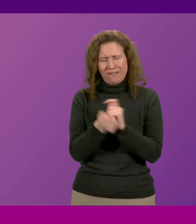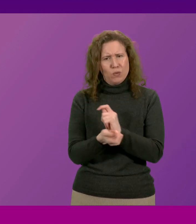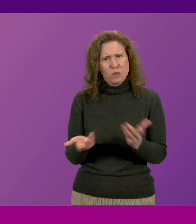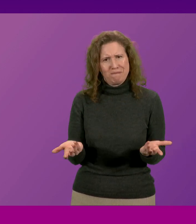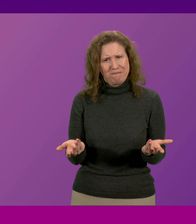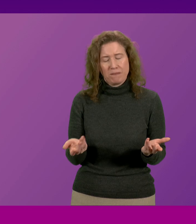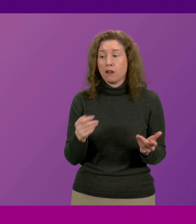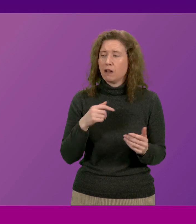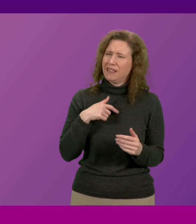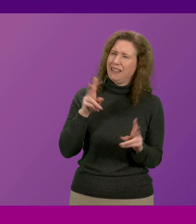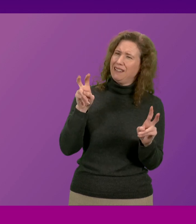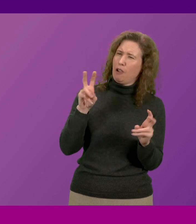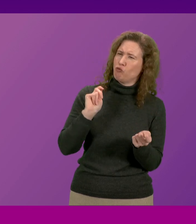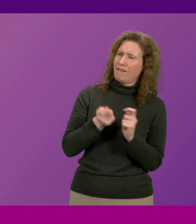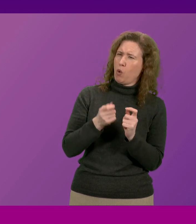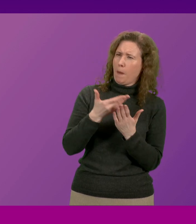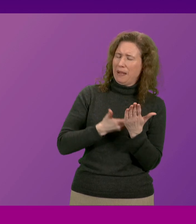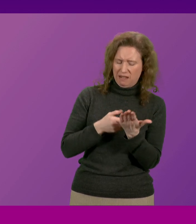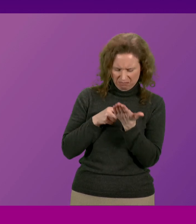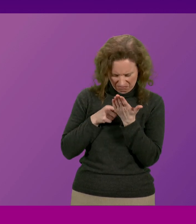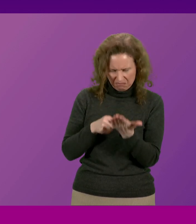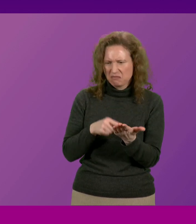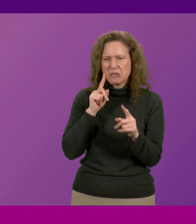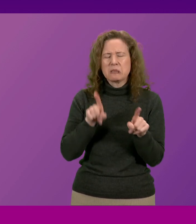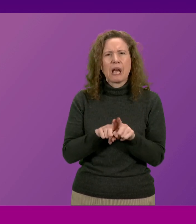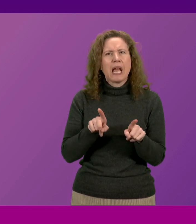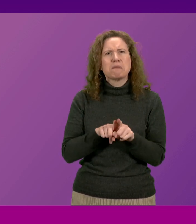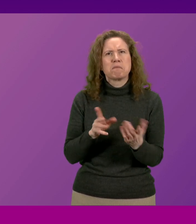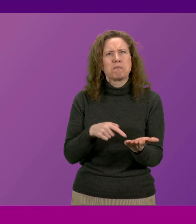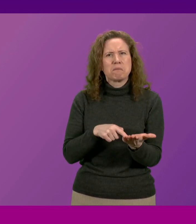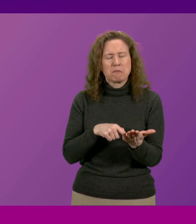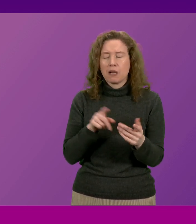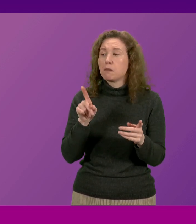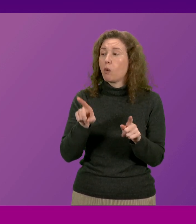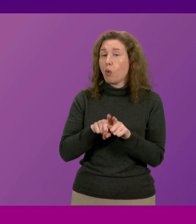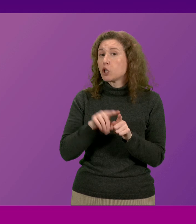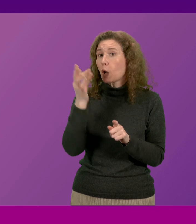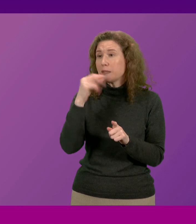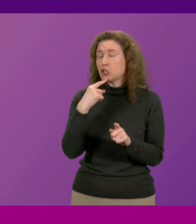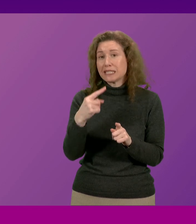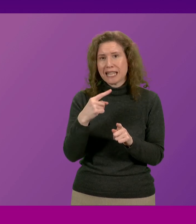Its supposed reform bill is little more than a rebrand and, as the commissioner said, it “will barely move us forward”